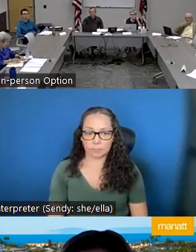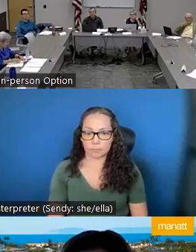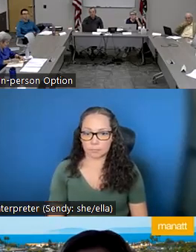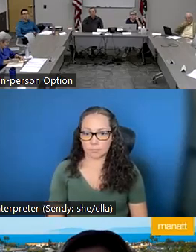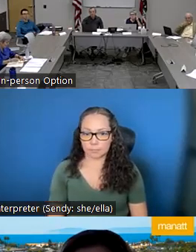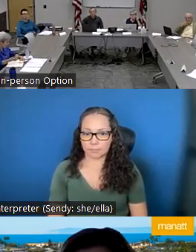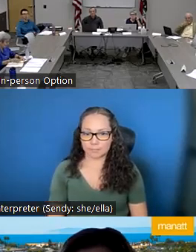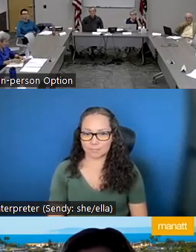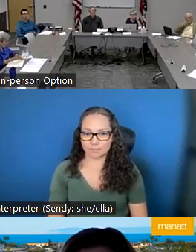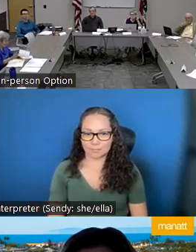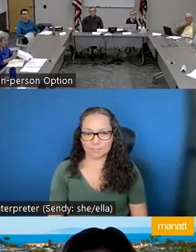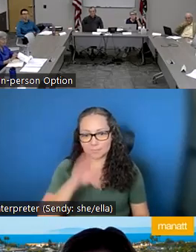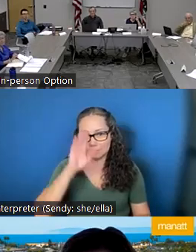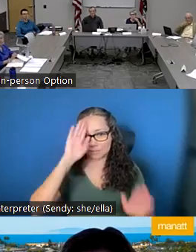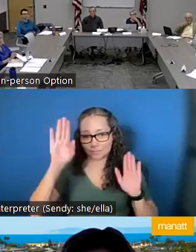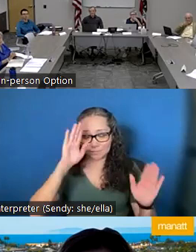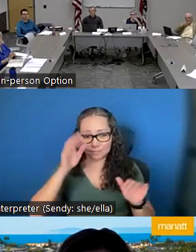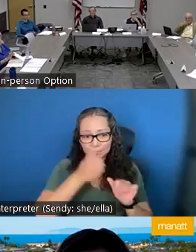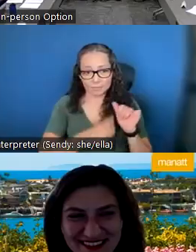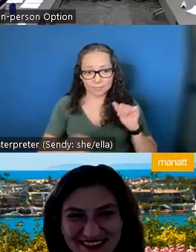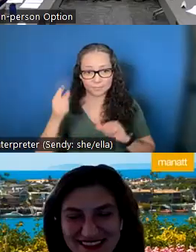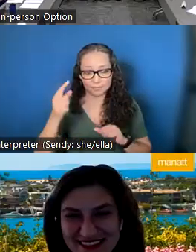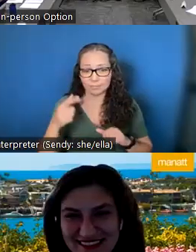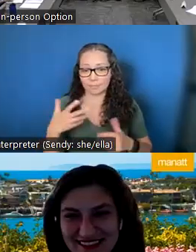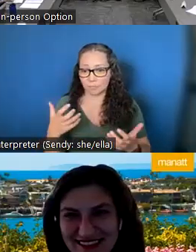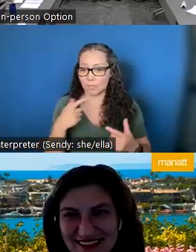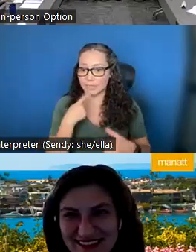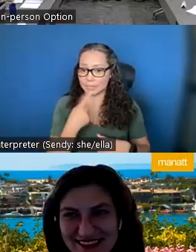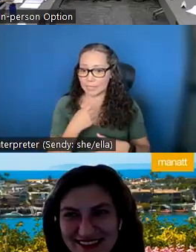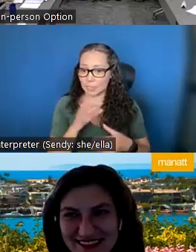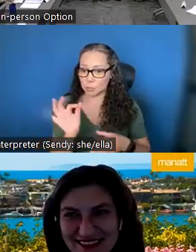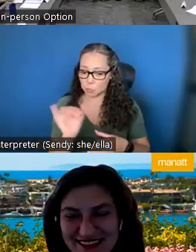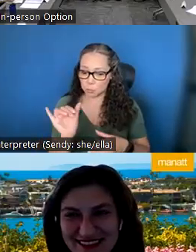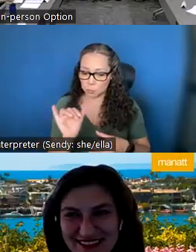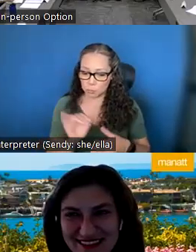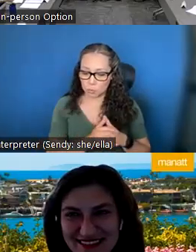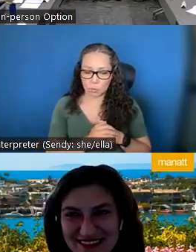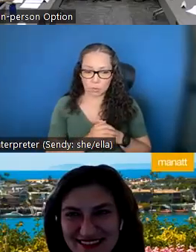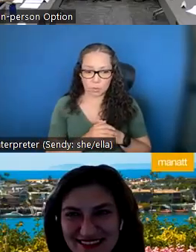hi hi everyone um and I just wanted to to say too I think we can be really intentional as we redraft